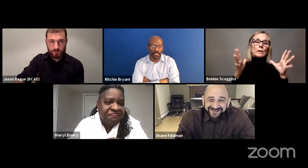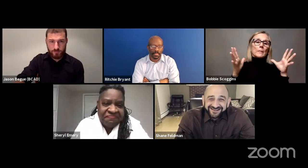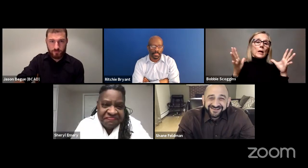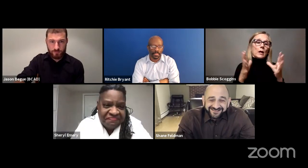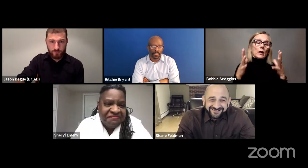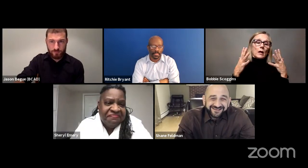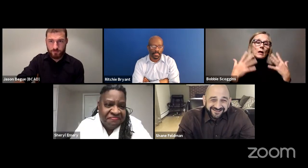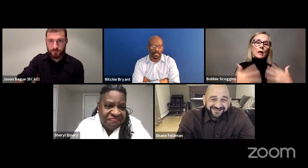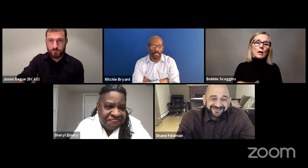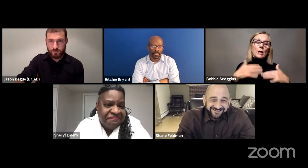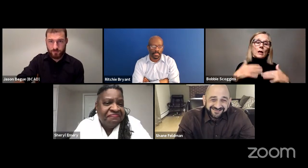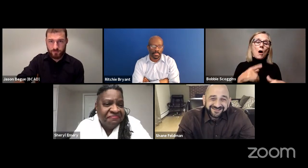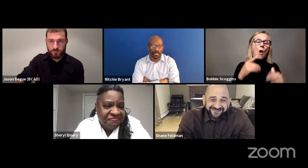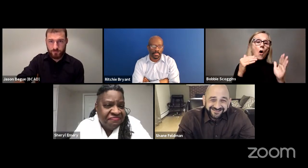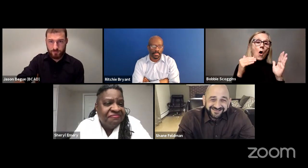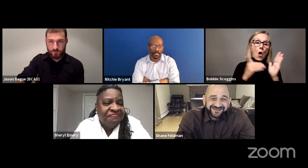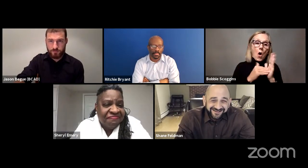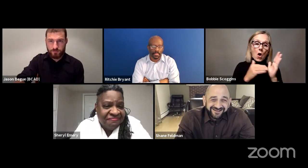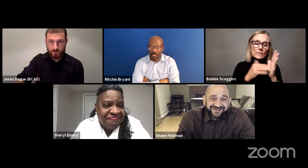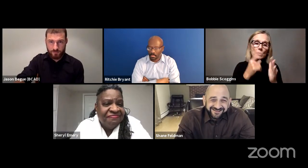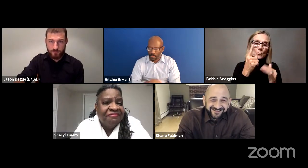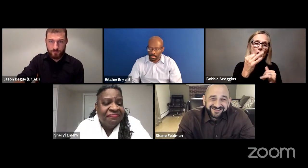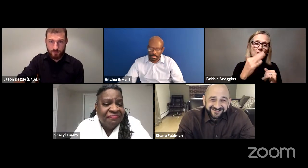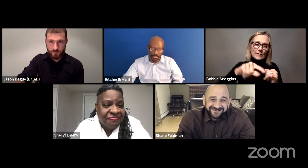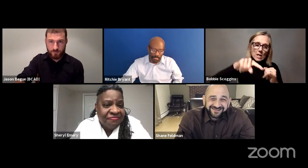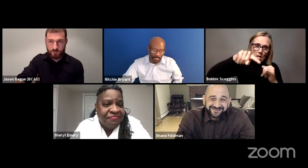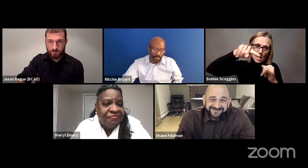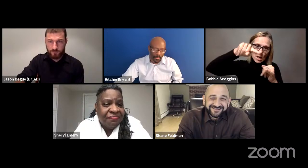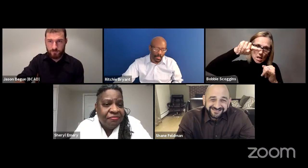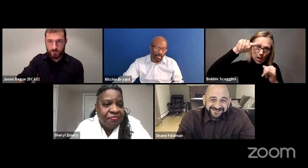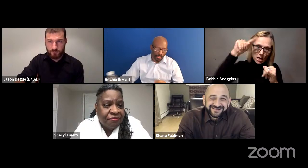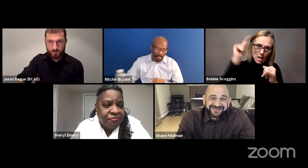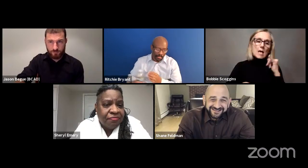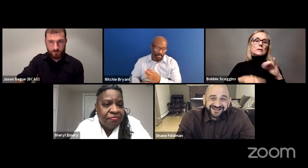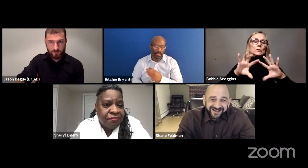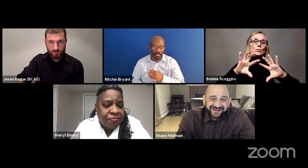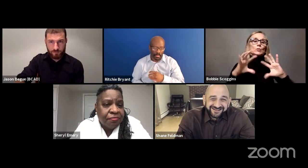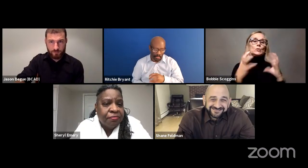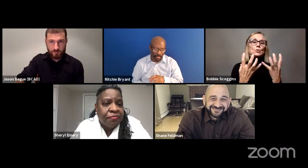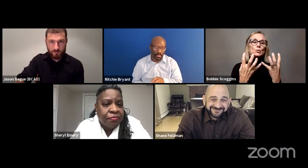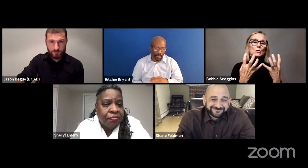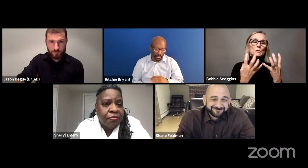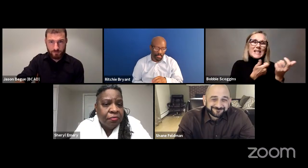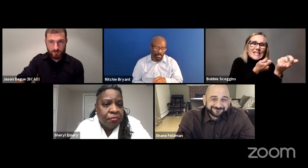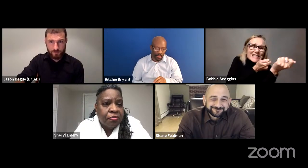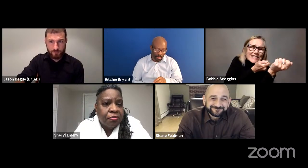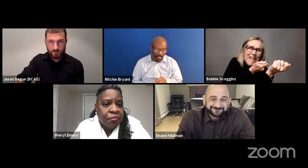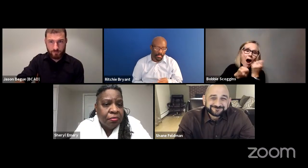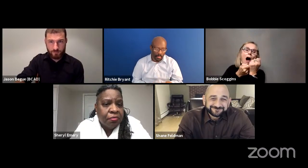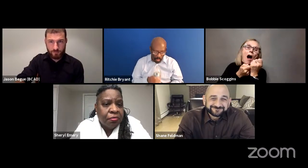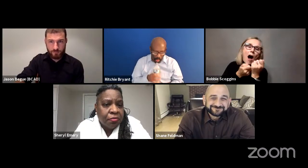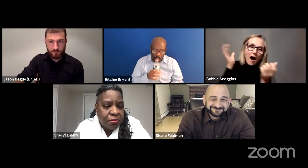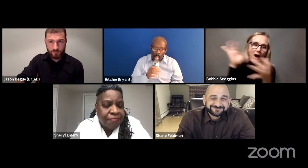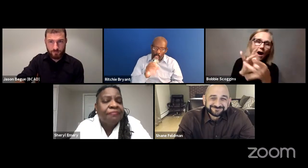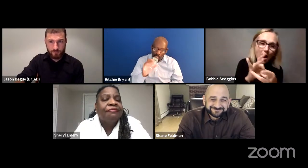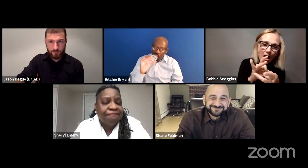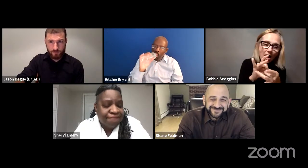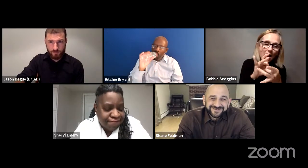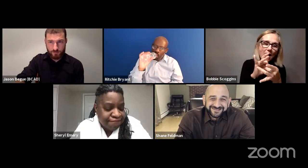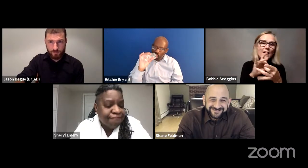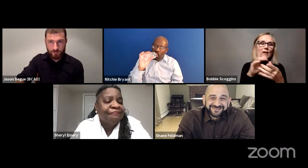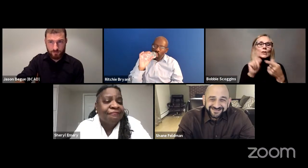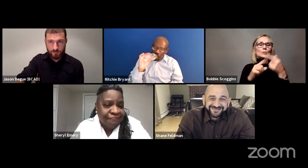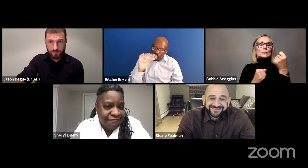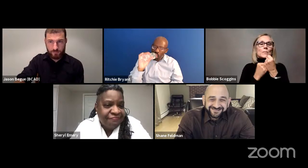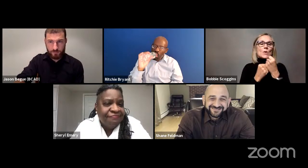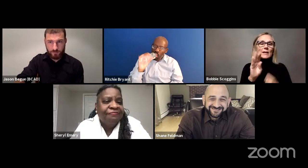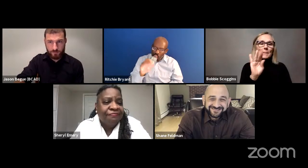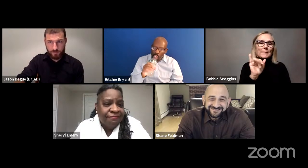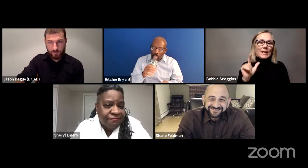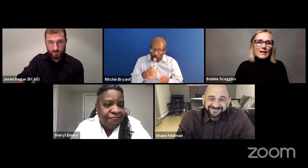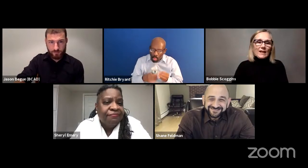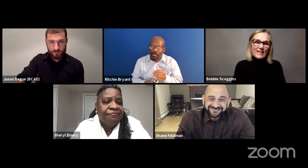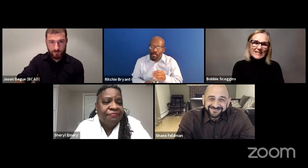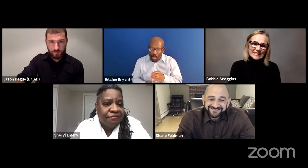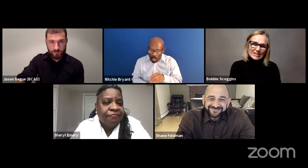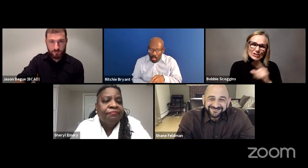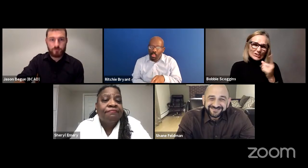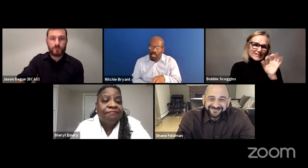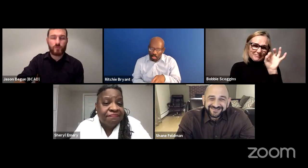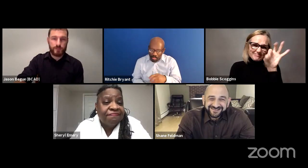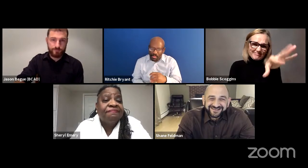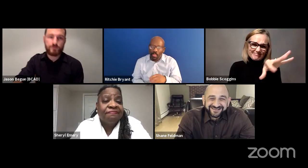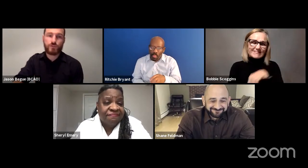of Education because very often what happens and what will kill this is one group and you